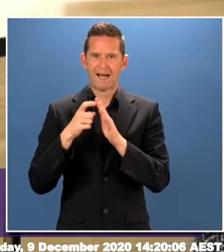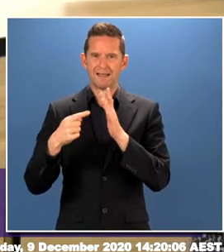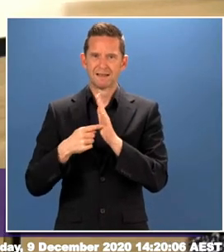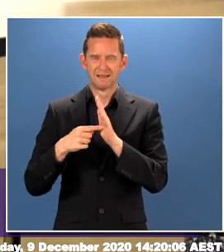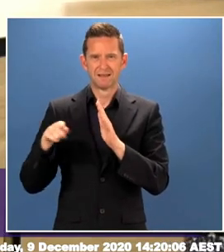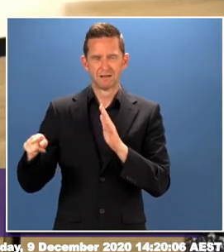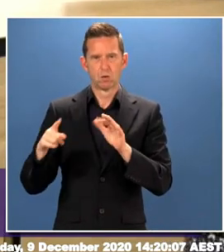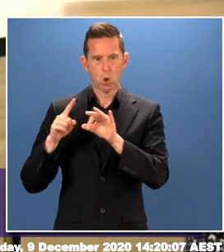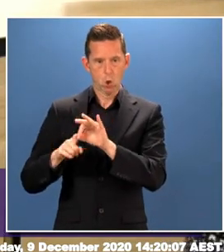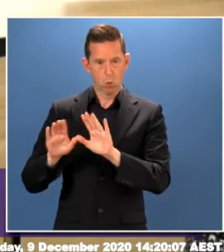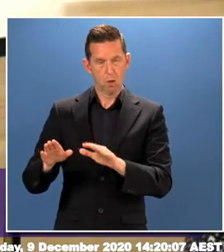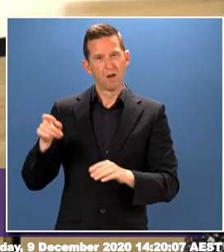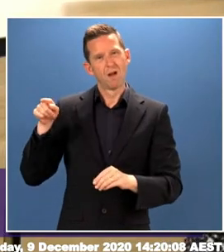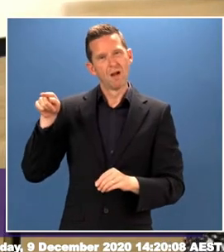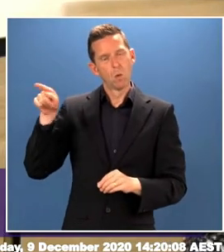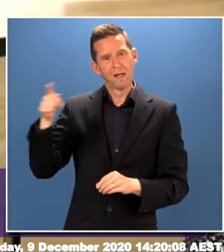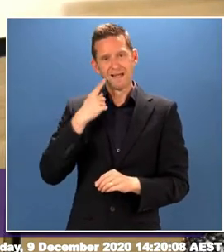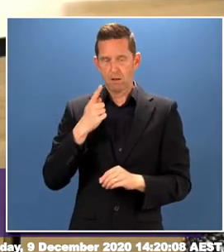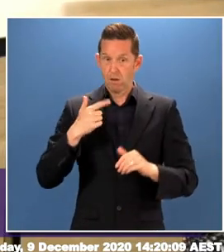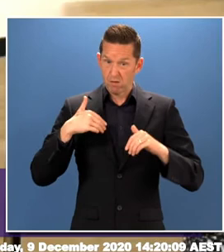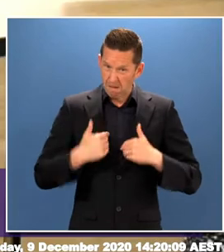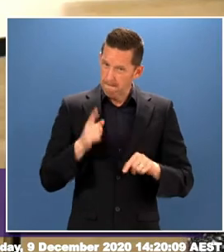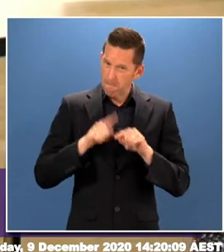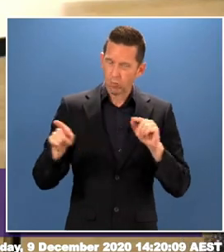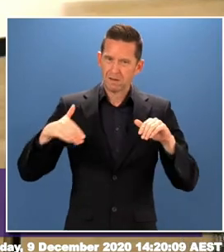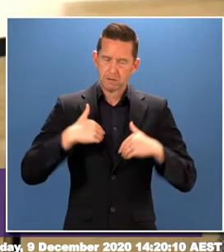of “Do I make this decision, do I tell them about my disability